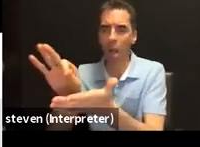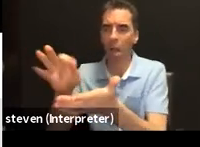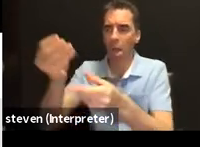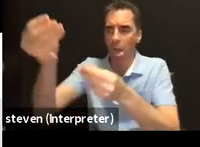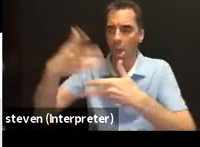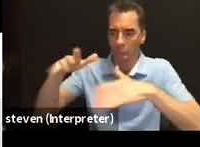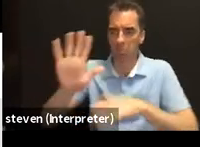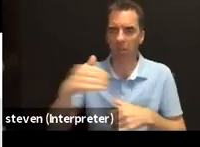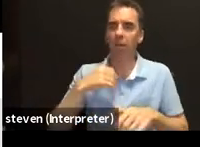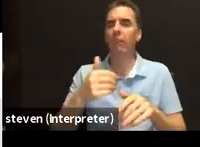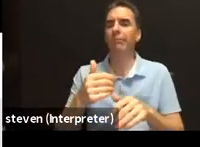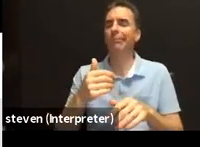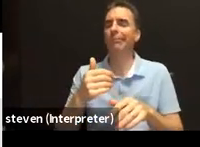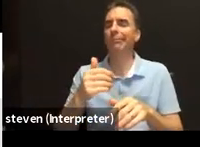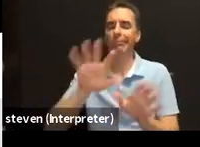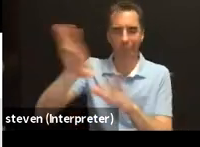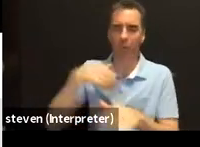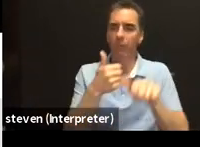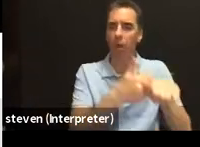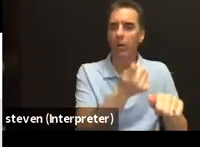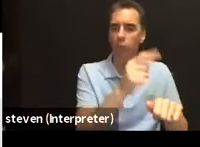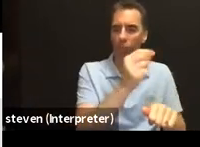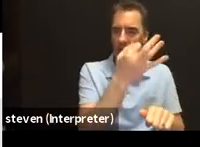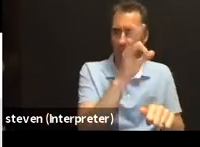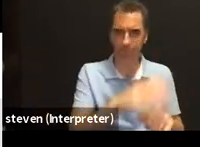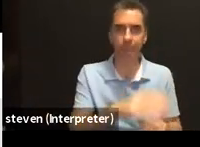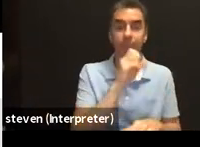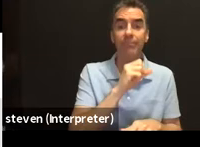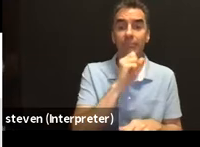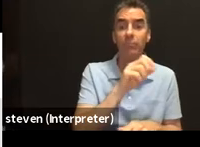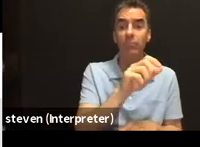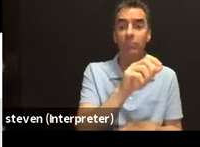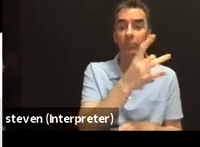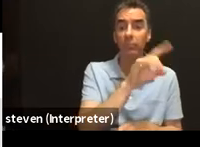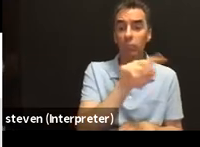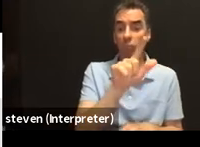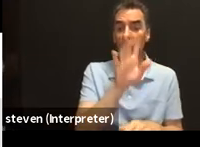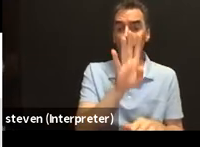maria.rodriguez: So in regards to people within the ages of 18 to 24 census, looking at the chart, it shows up.